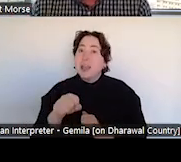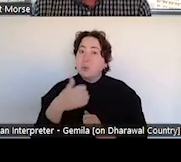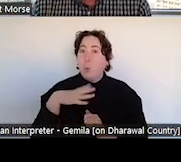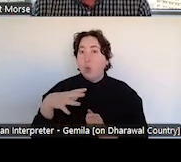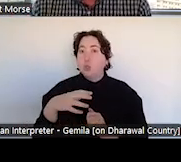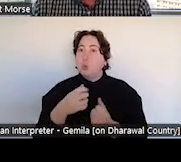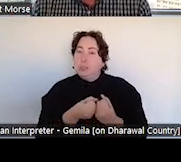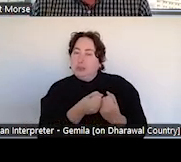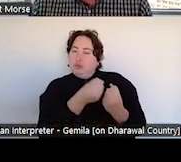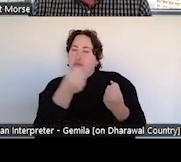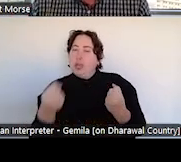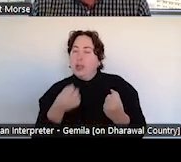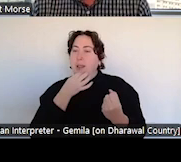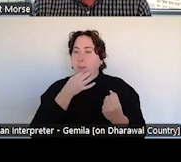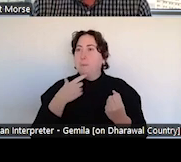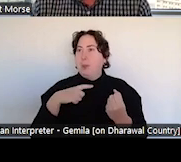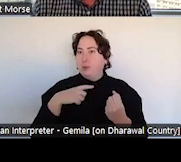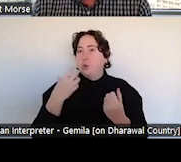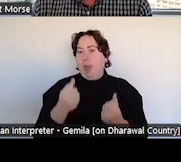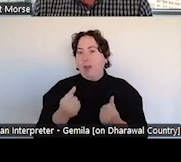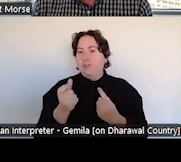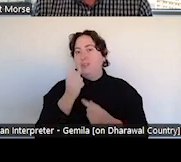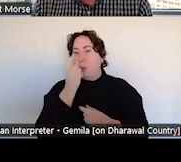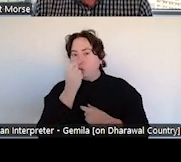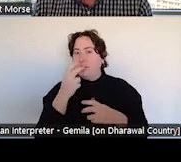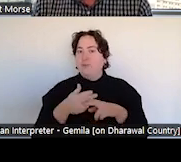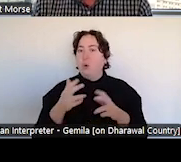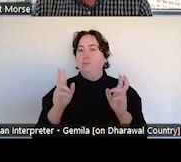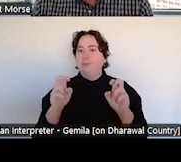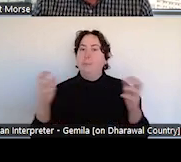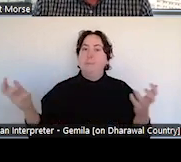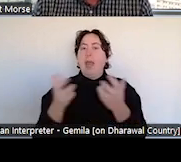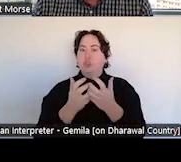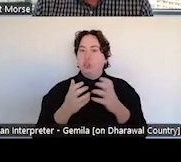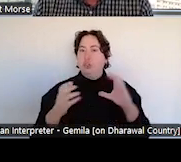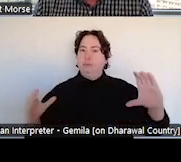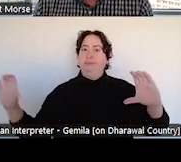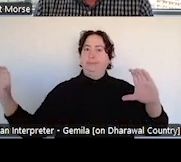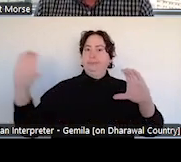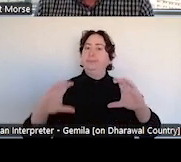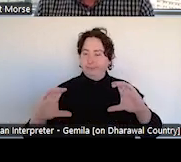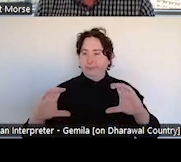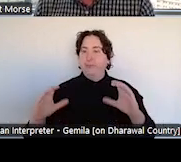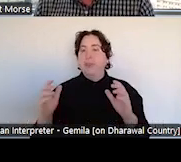of matched funding that is achievable to your organisation and the resources you have.